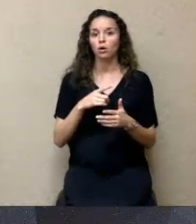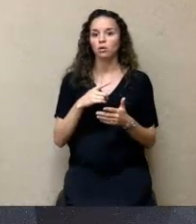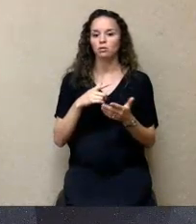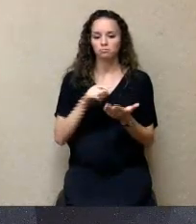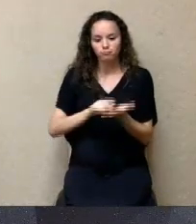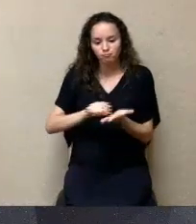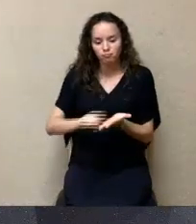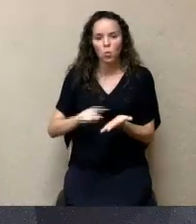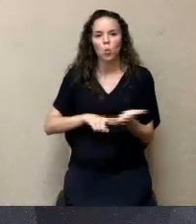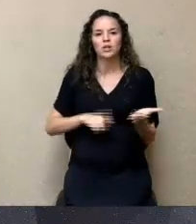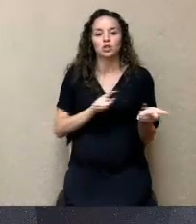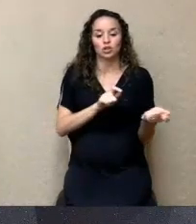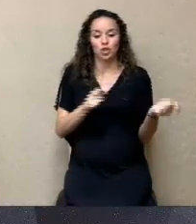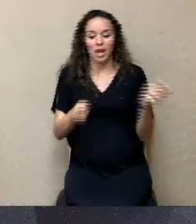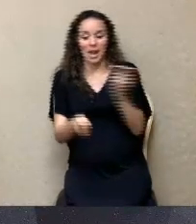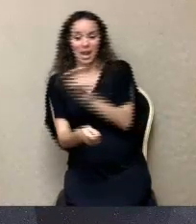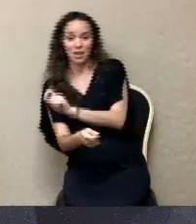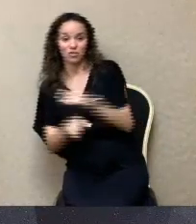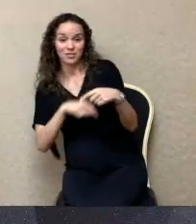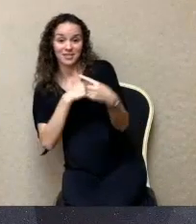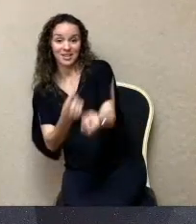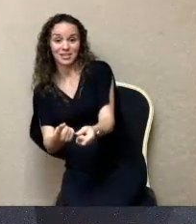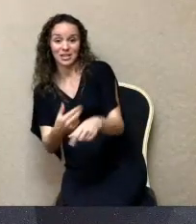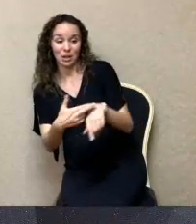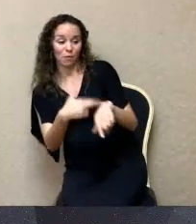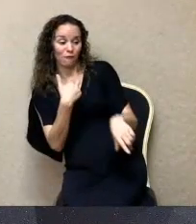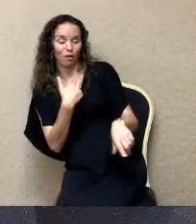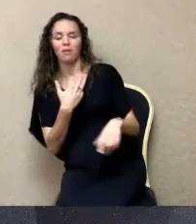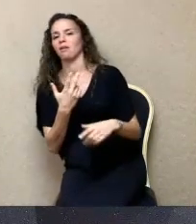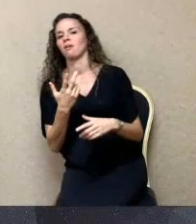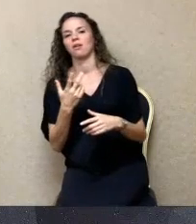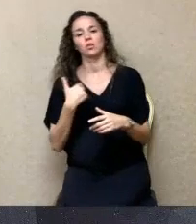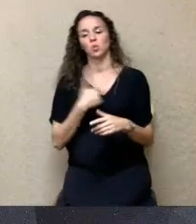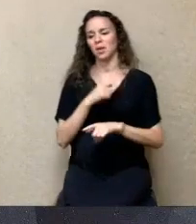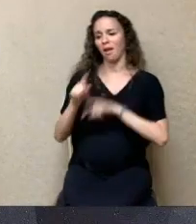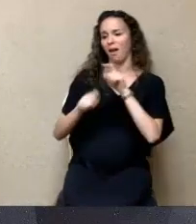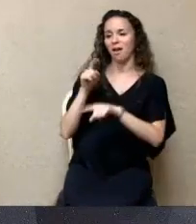That is so helpful to us because we're asking these families questions that a lot of times they don't know the